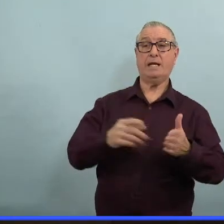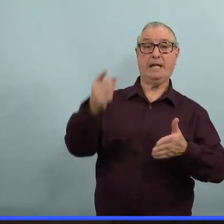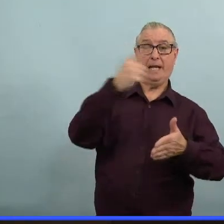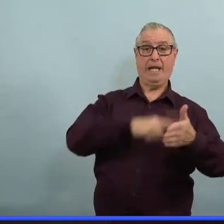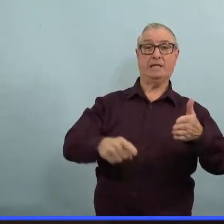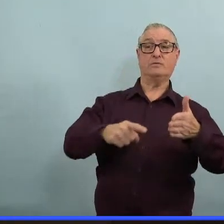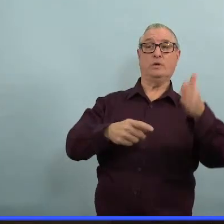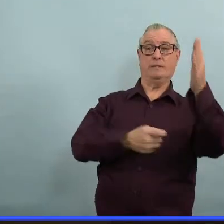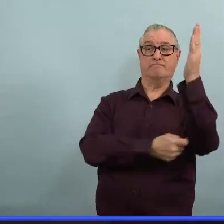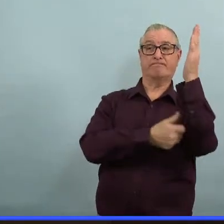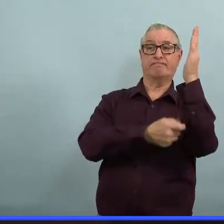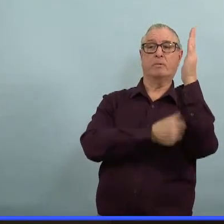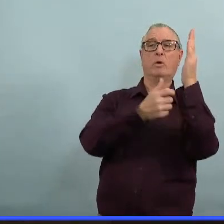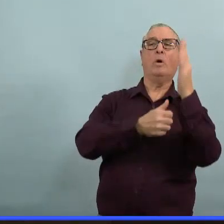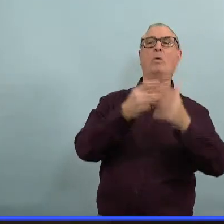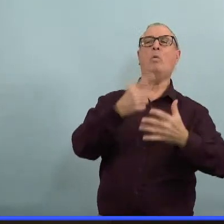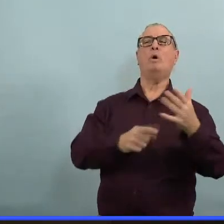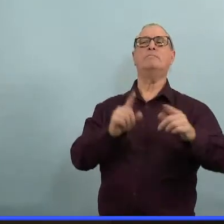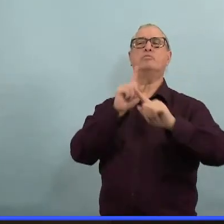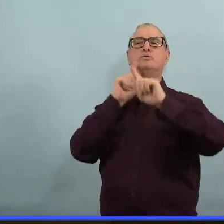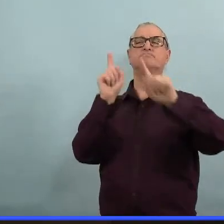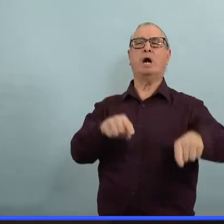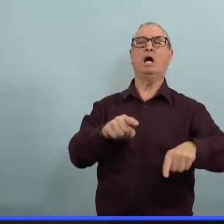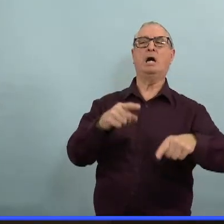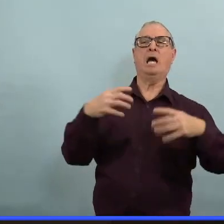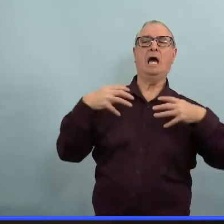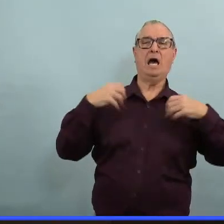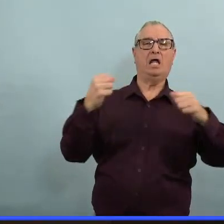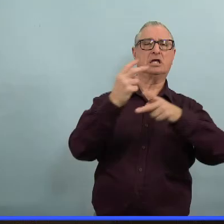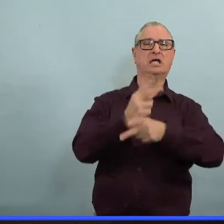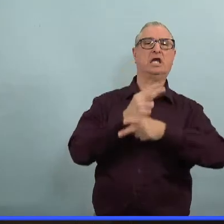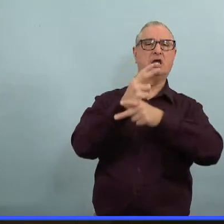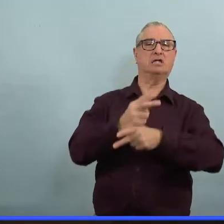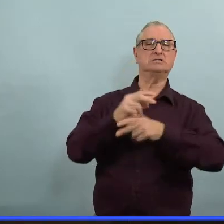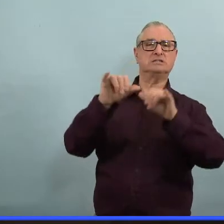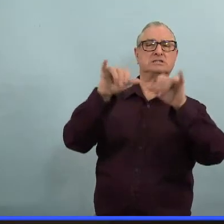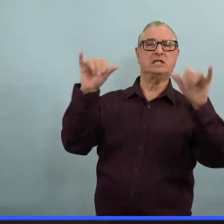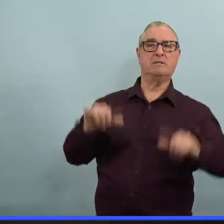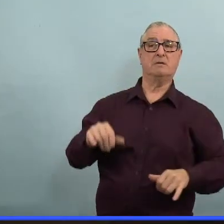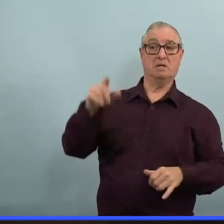well we have frequent uh discussions we uh uh dr gray is part of incident command structure